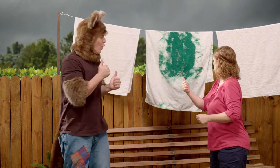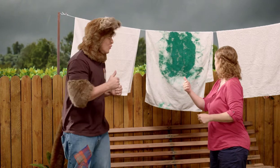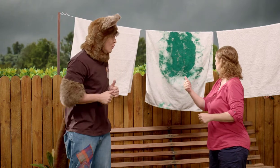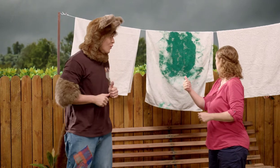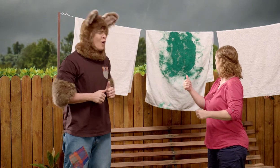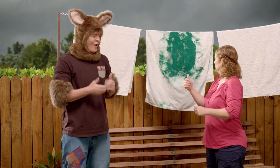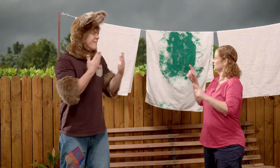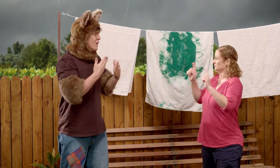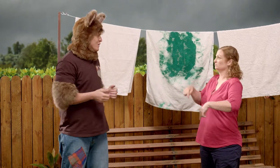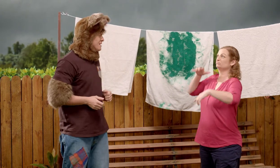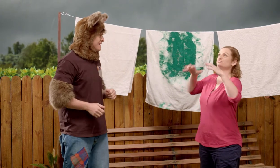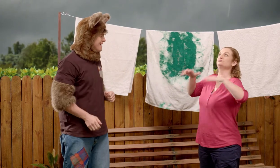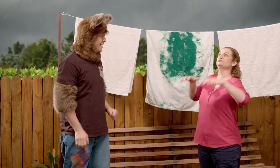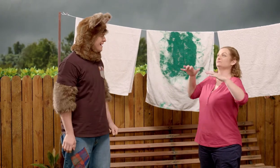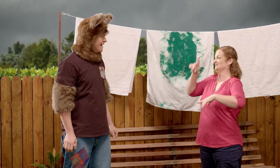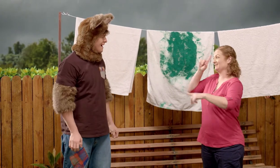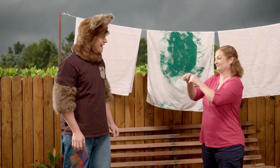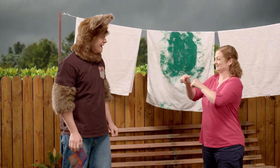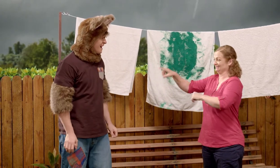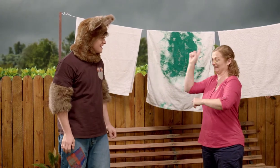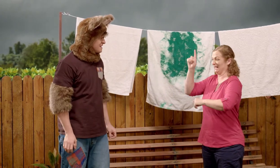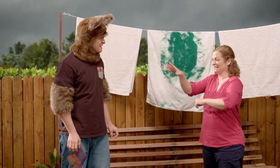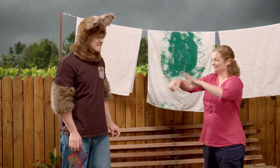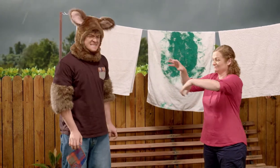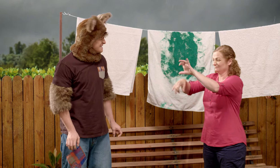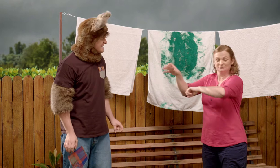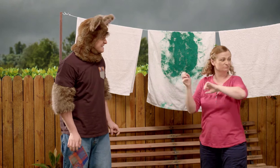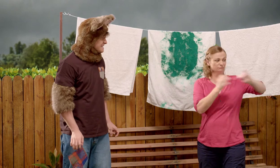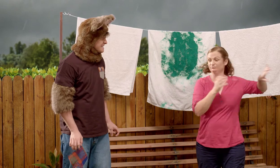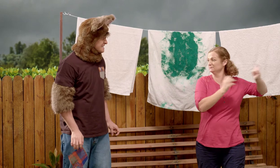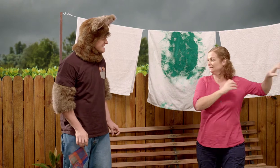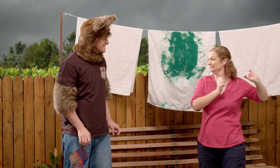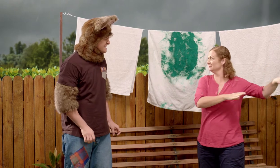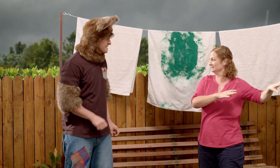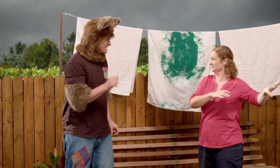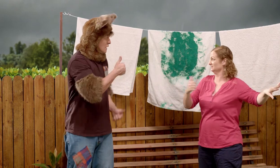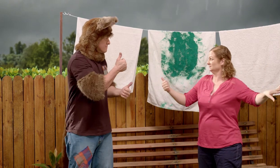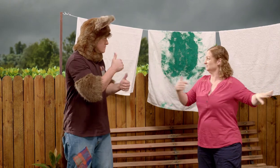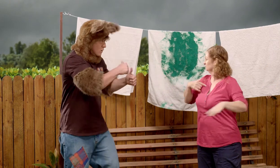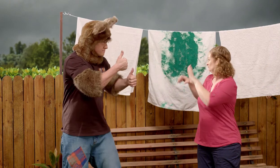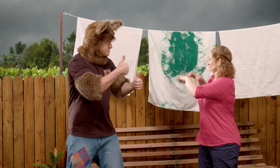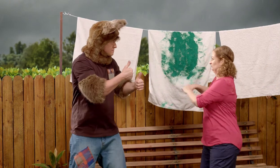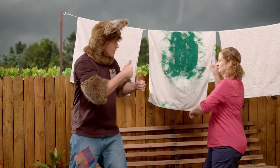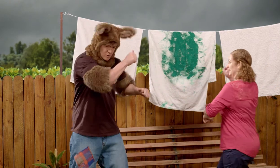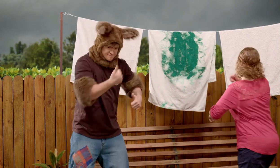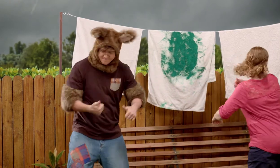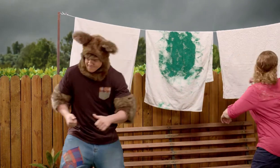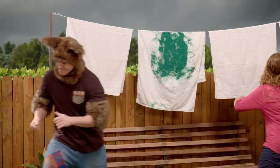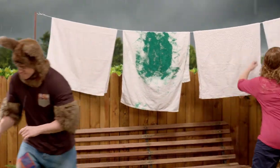Oh, thank you. Oh, the rain is getting heavier. Let's quickly get our things inside. I'll get the towels, you get the paints.